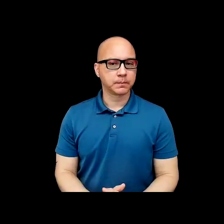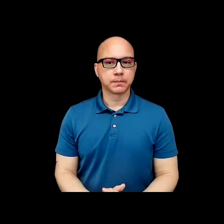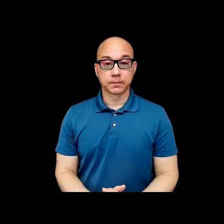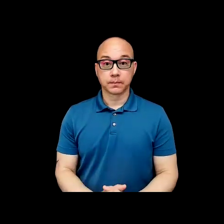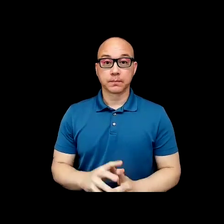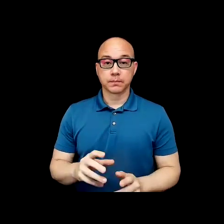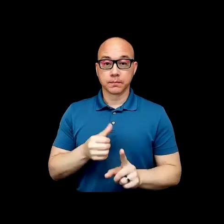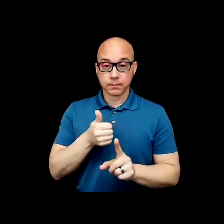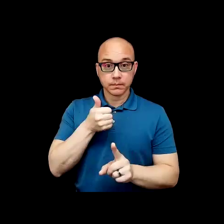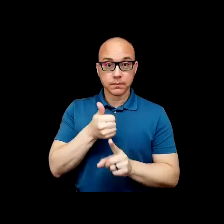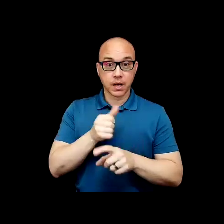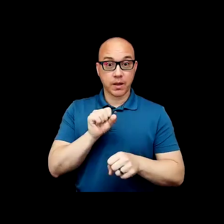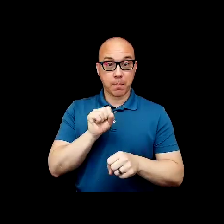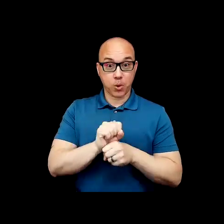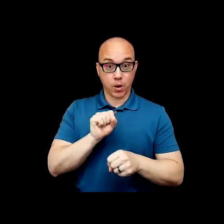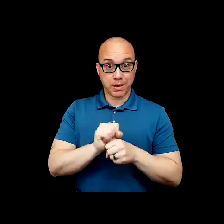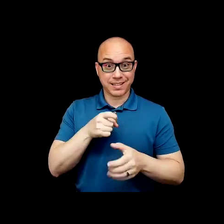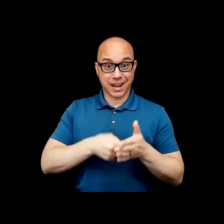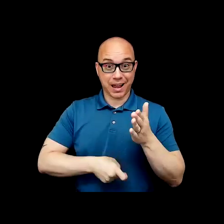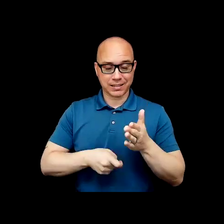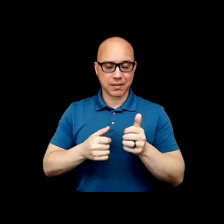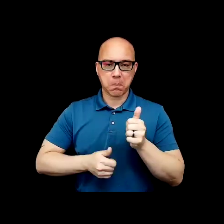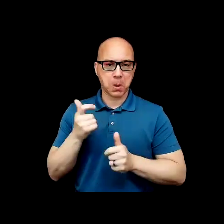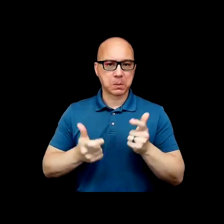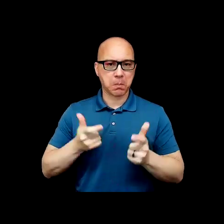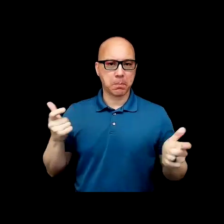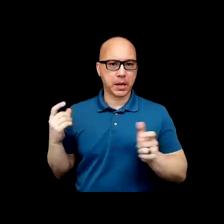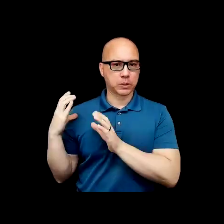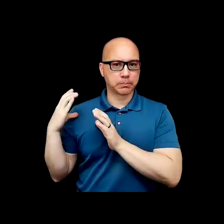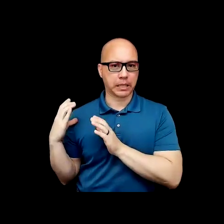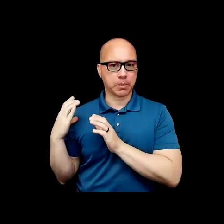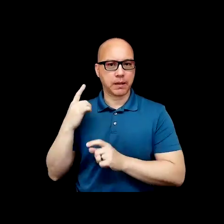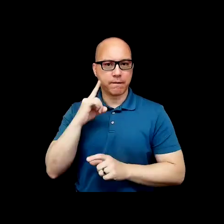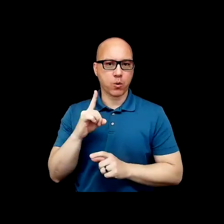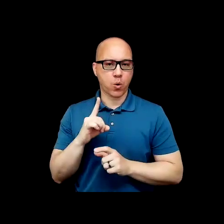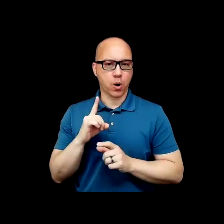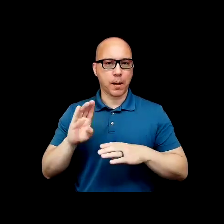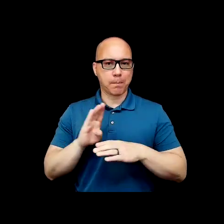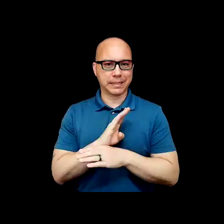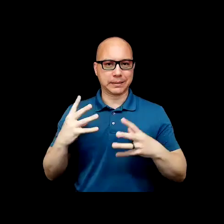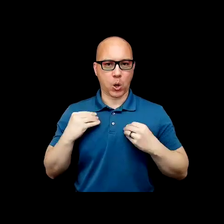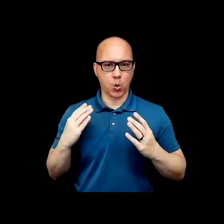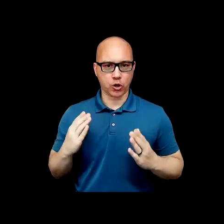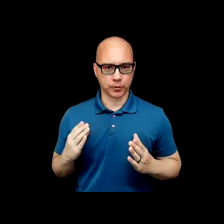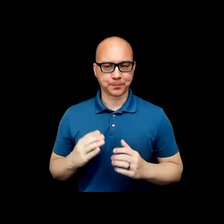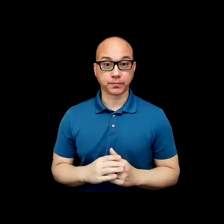is one of the biggest tax responsibilities that a small business owner, that is -- especially a